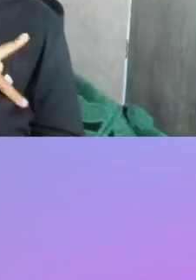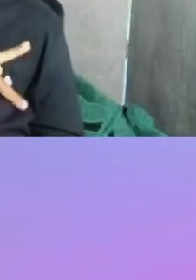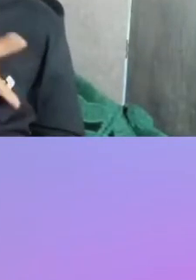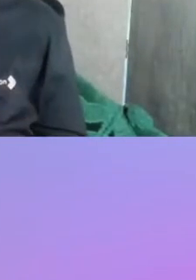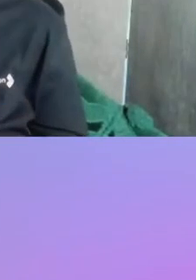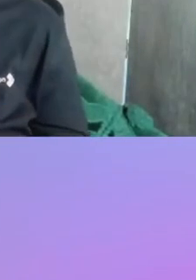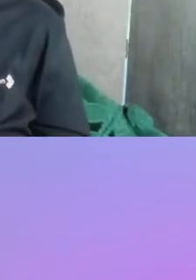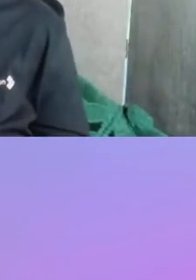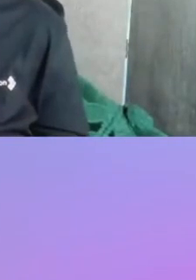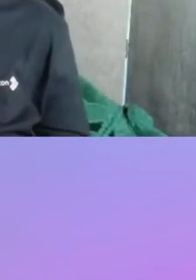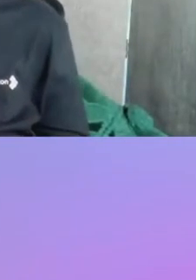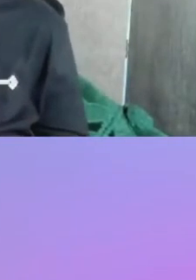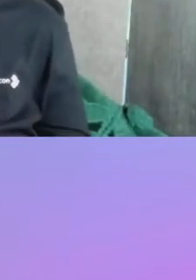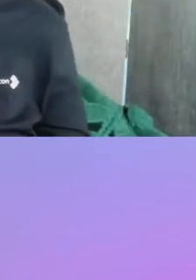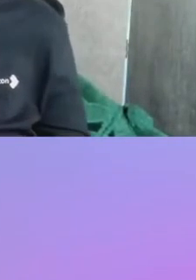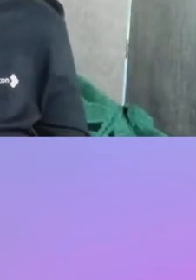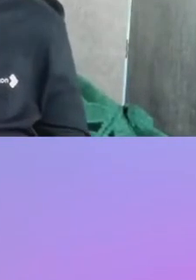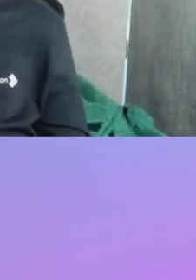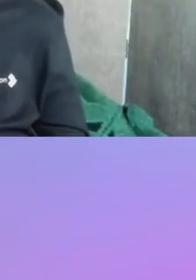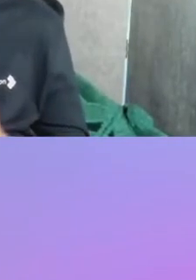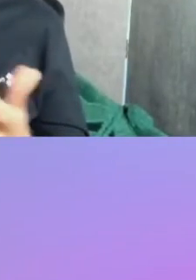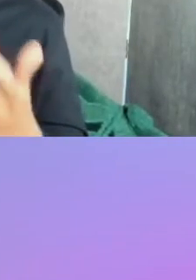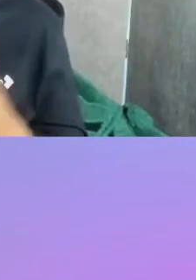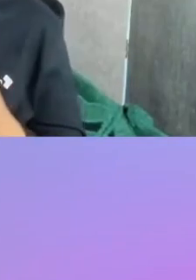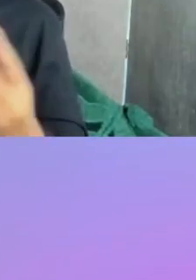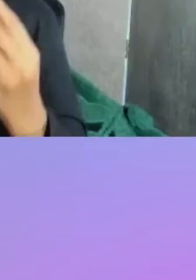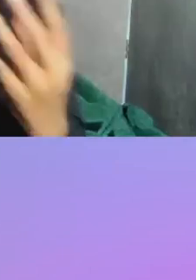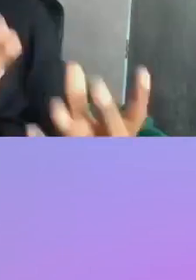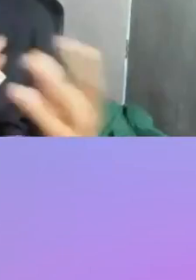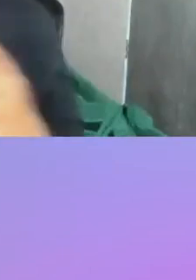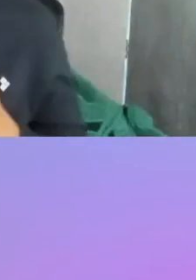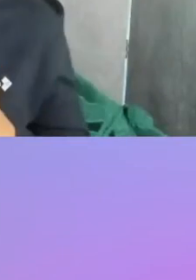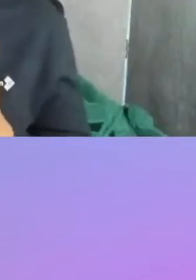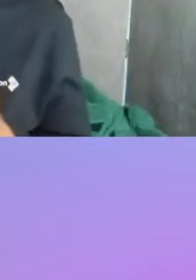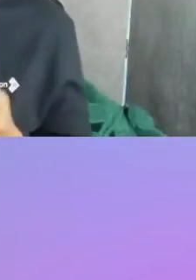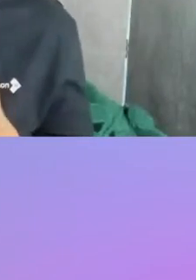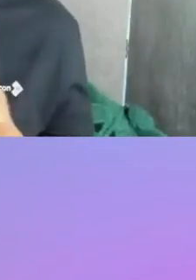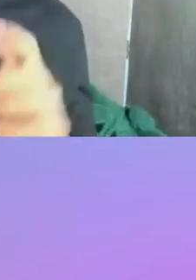reevaluate what your goals are in life and step away from